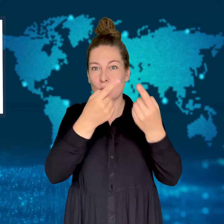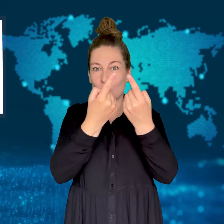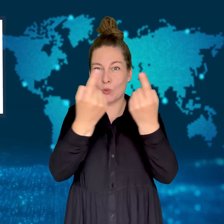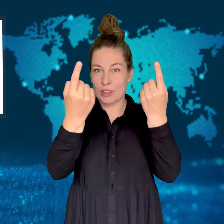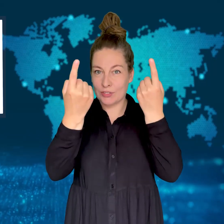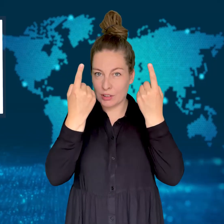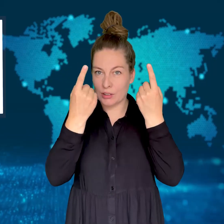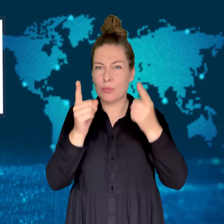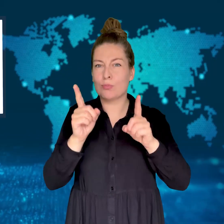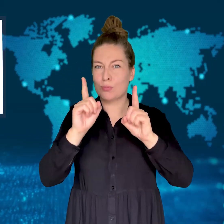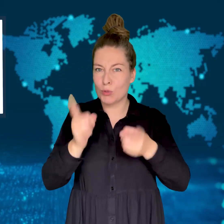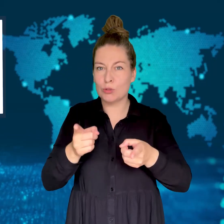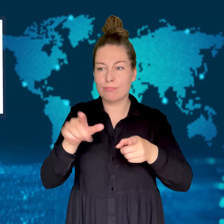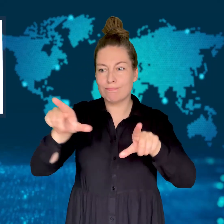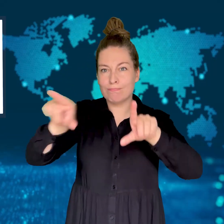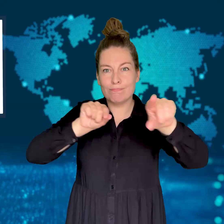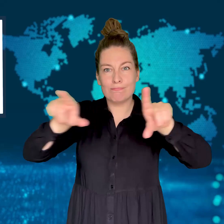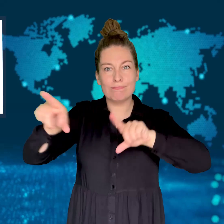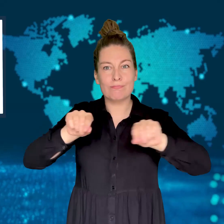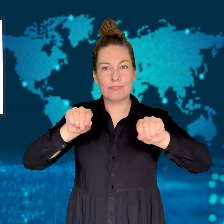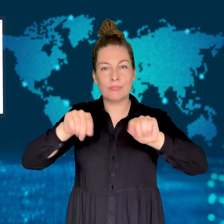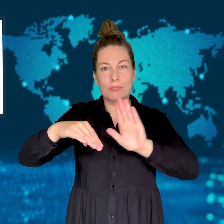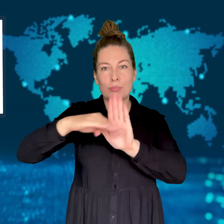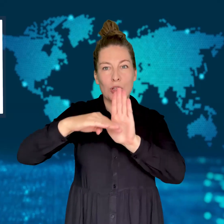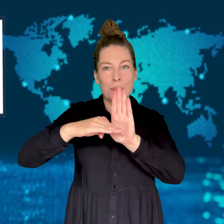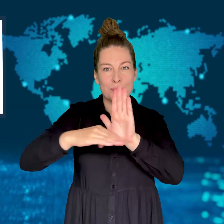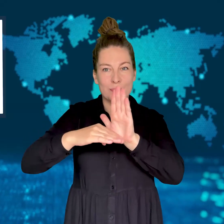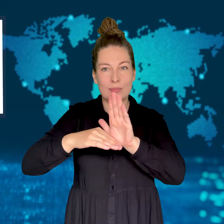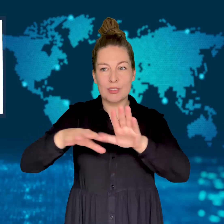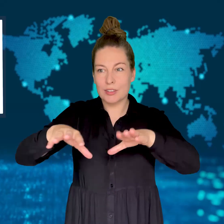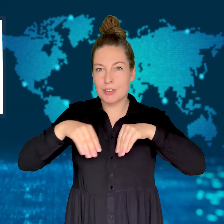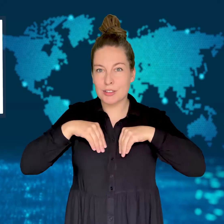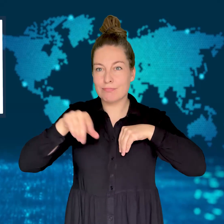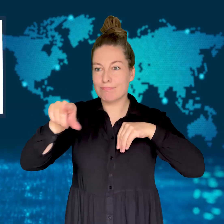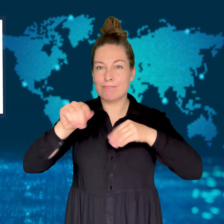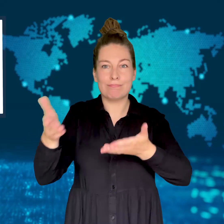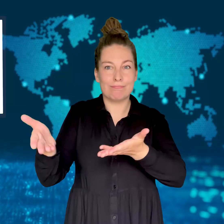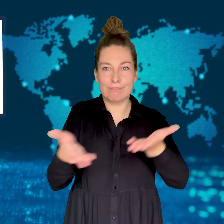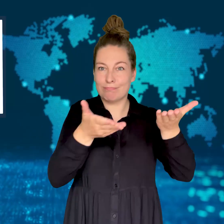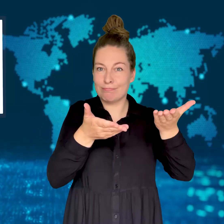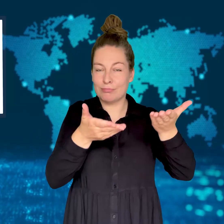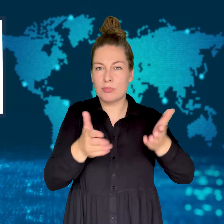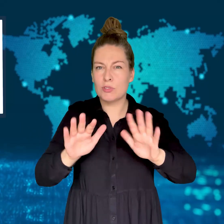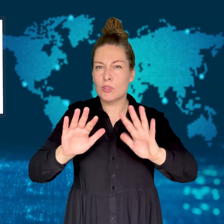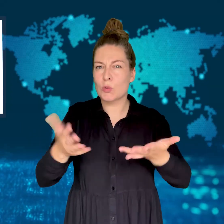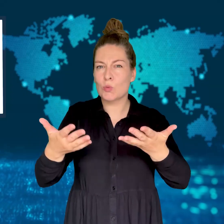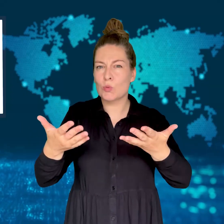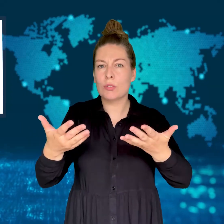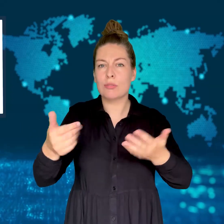The college gives special consideration to children of wealthy donors and alumni.